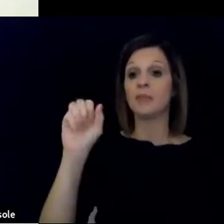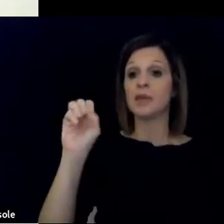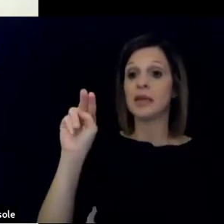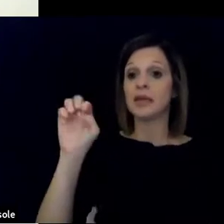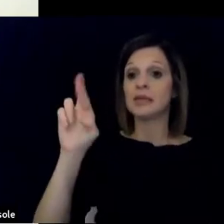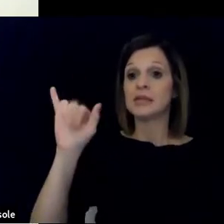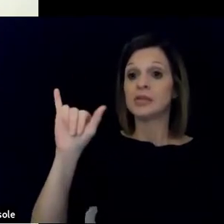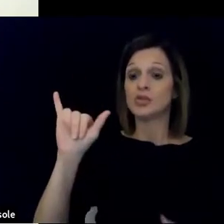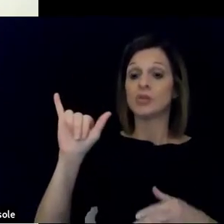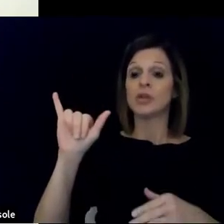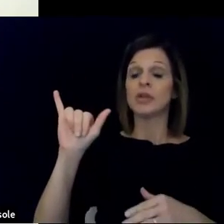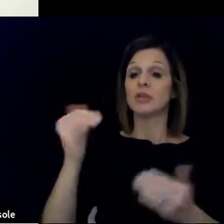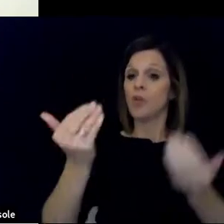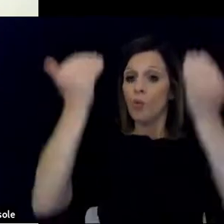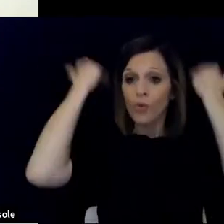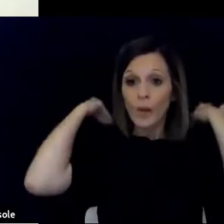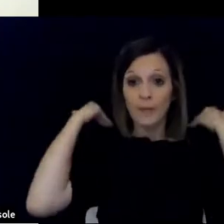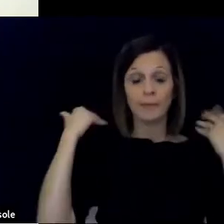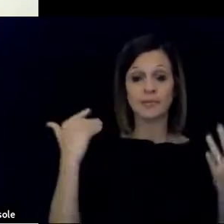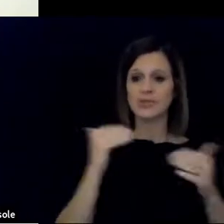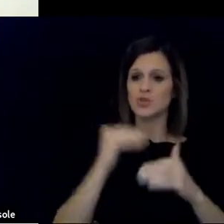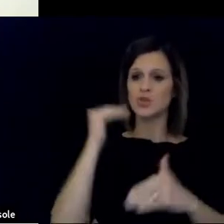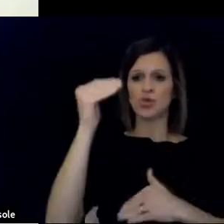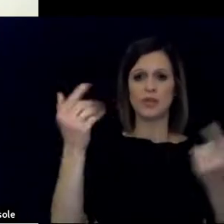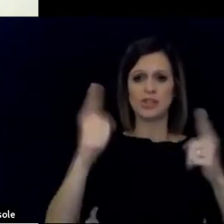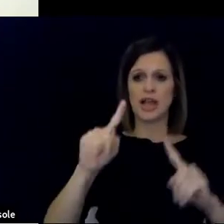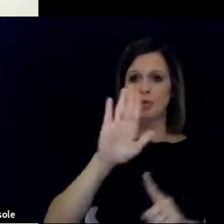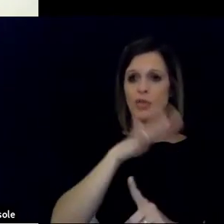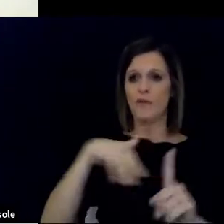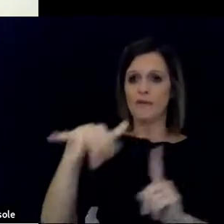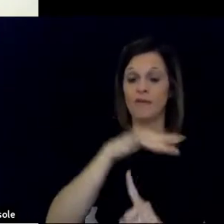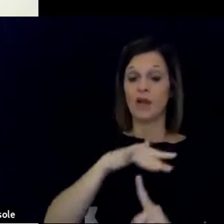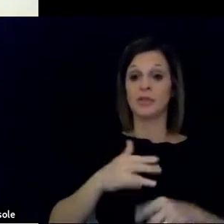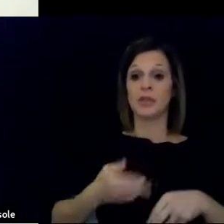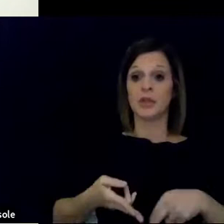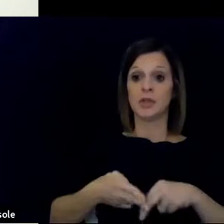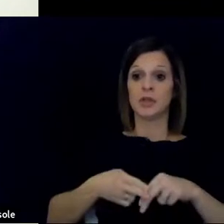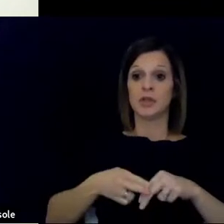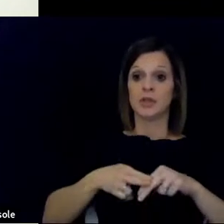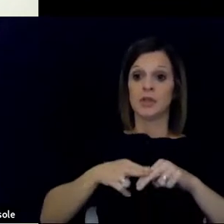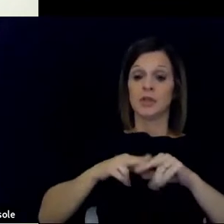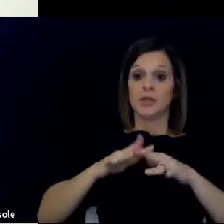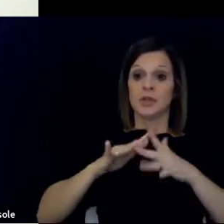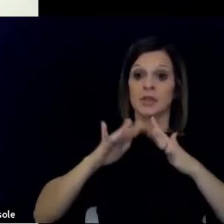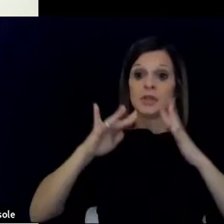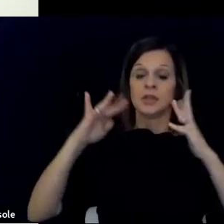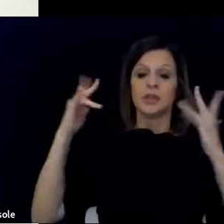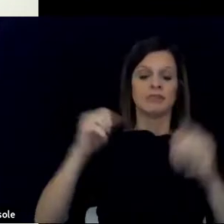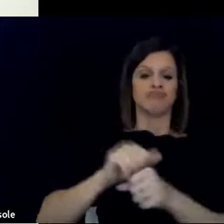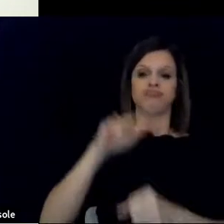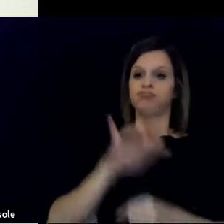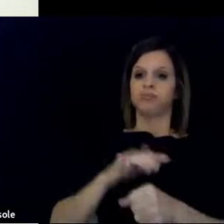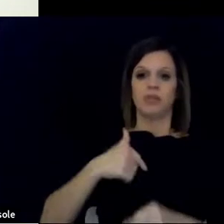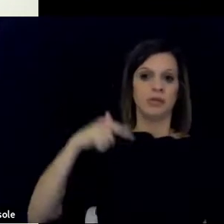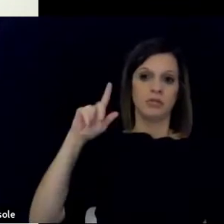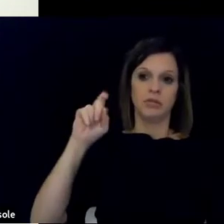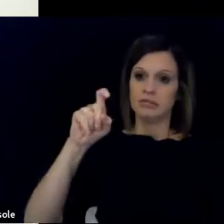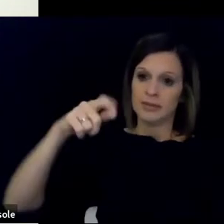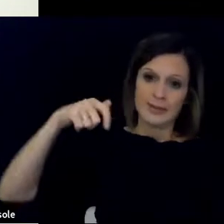in the environment. And so as that build up and build up, the kid kind of lost their cool, ran over there and smashed the TV